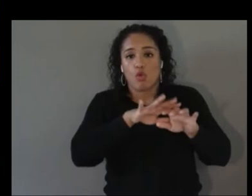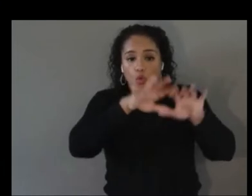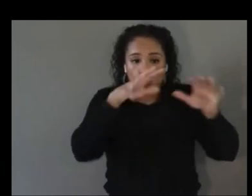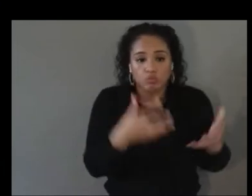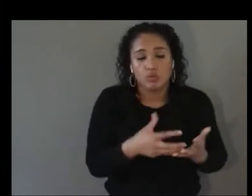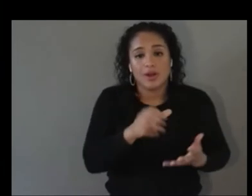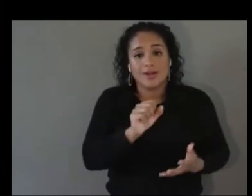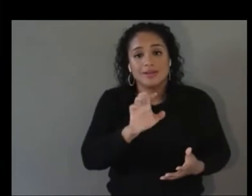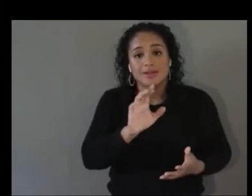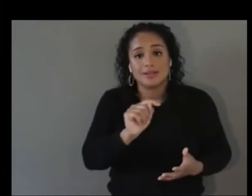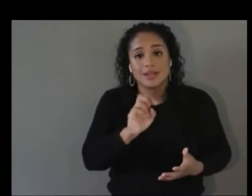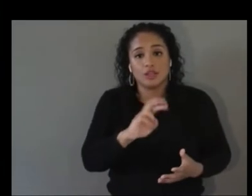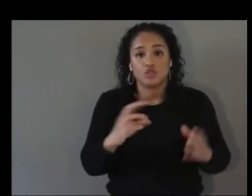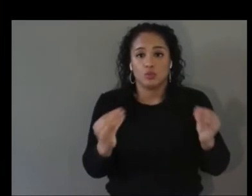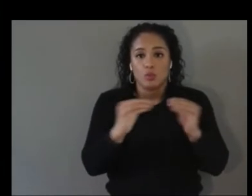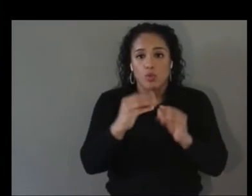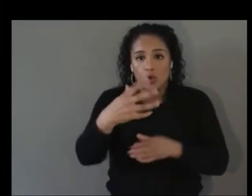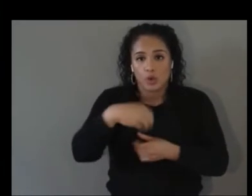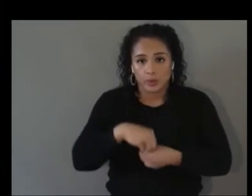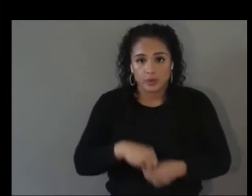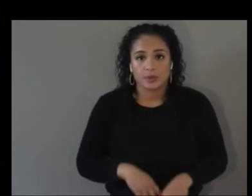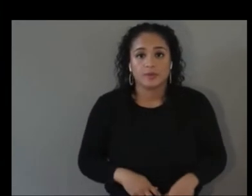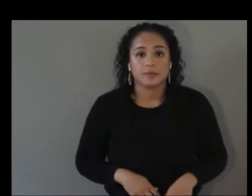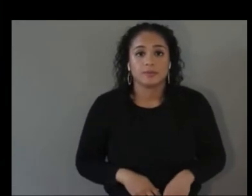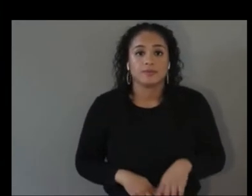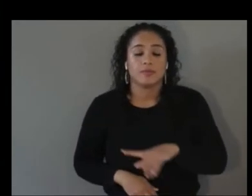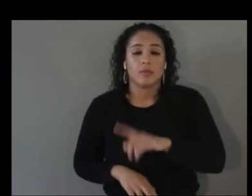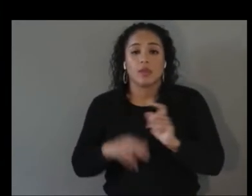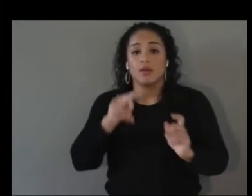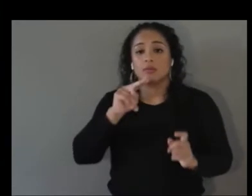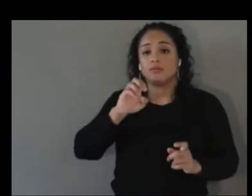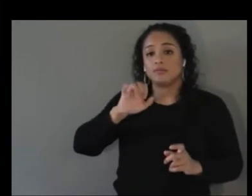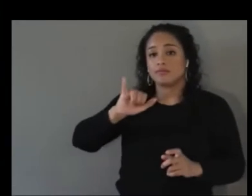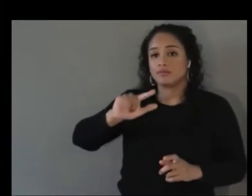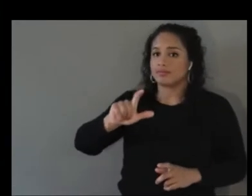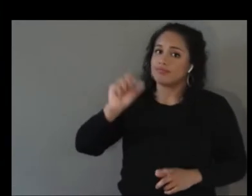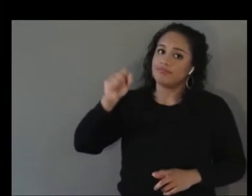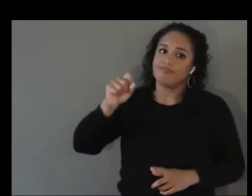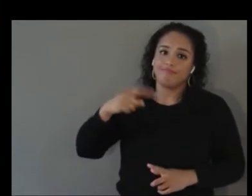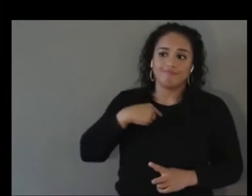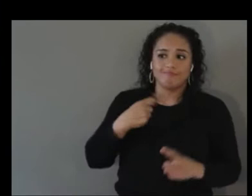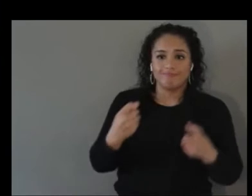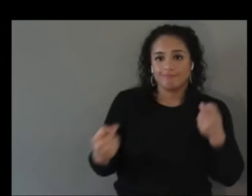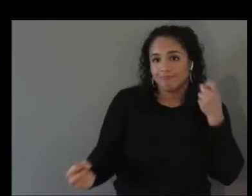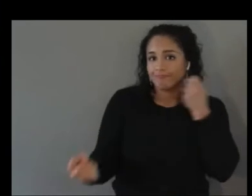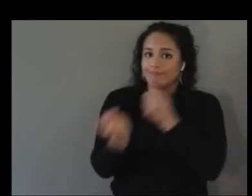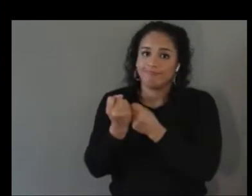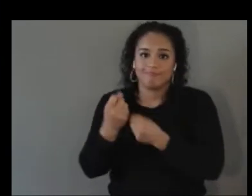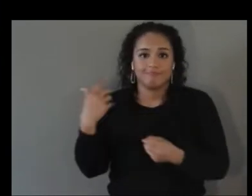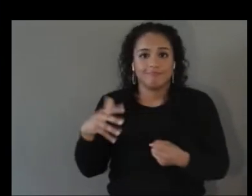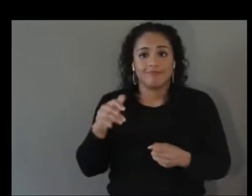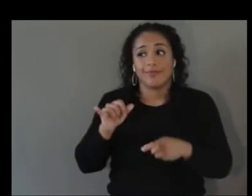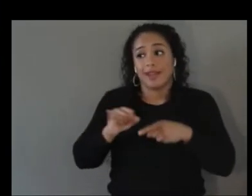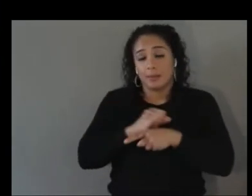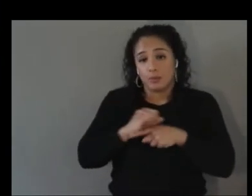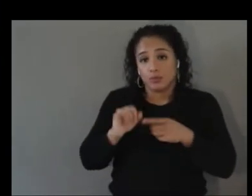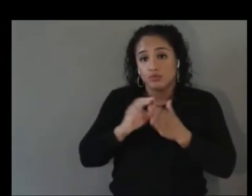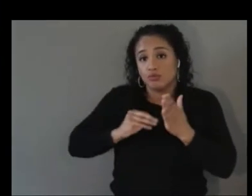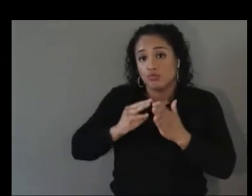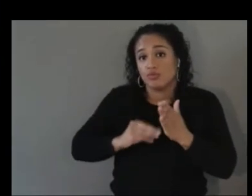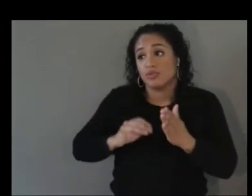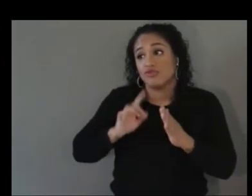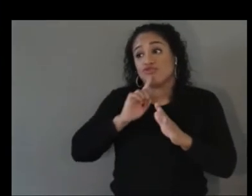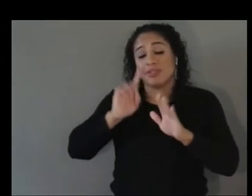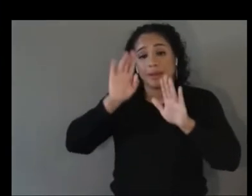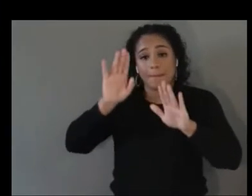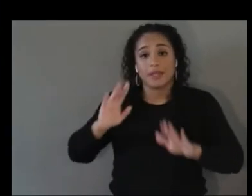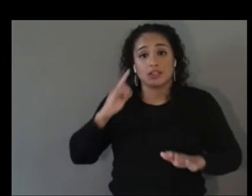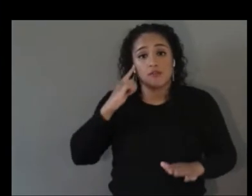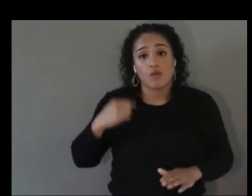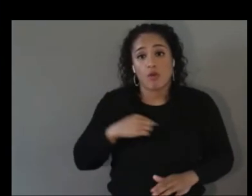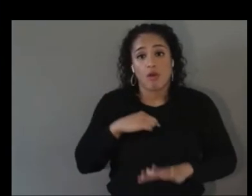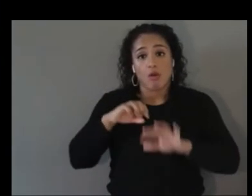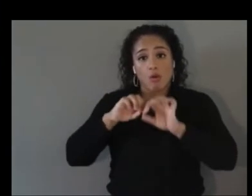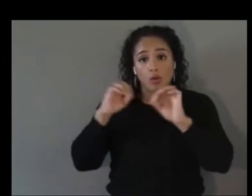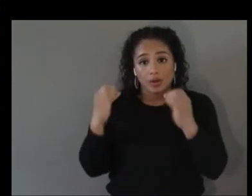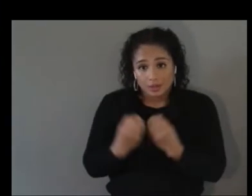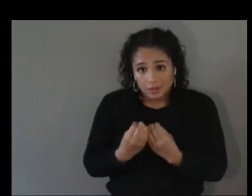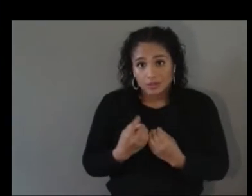100% echo that. It's Neil again. Apprenticeships have been amazing for our organization. We've benefitted greatly. To echo